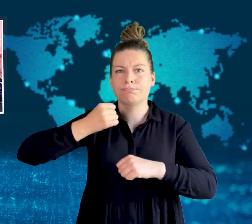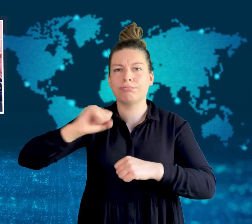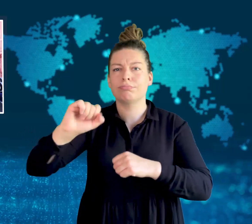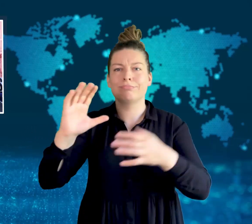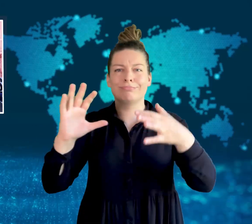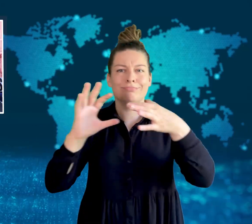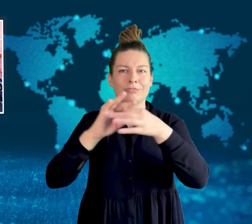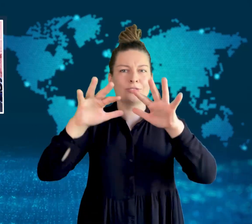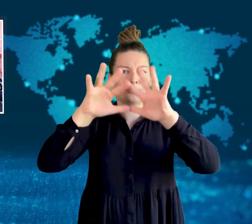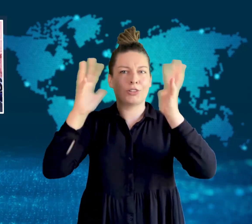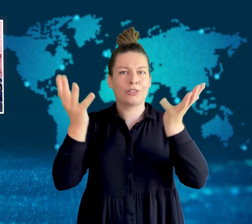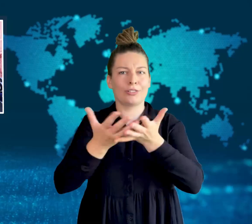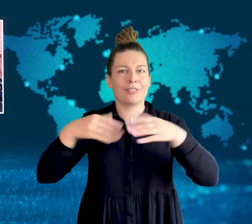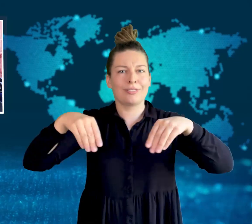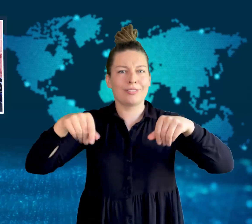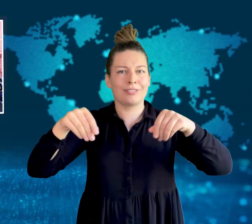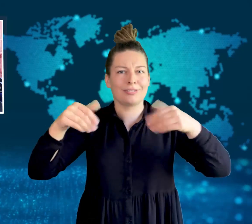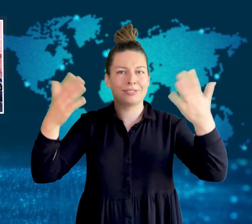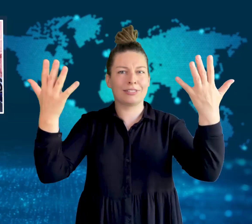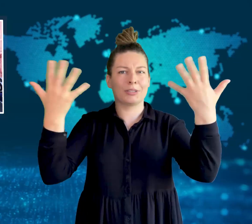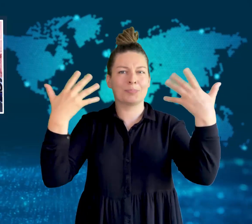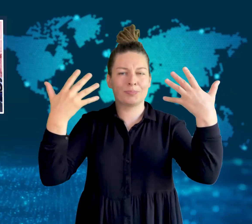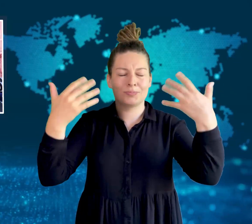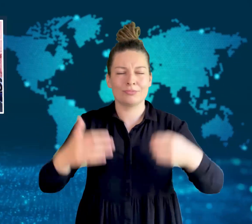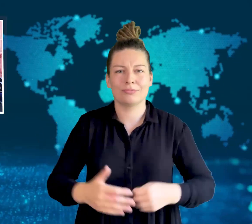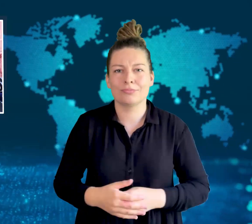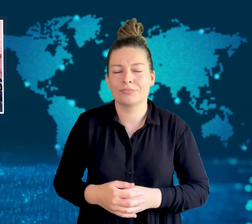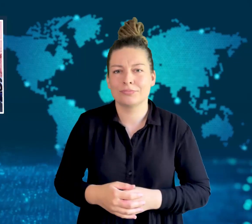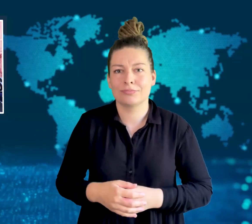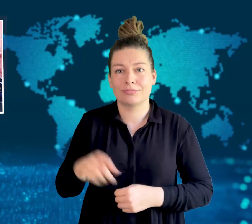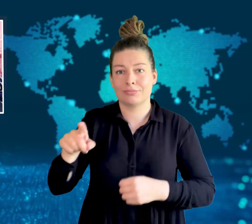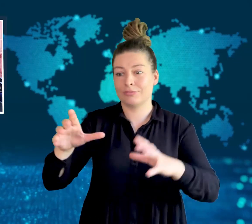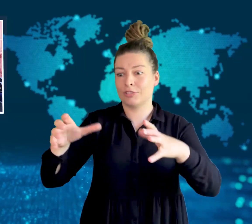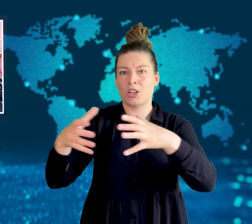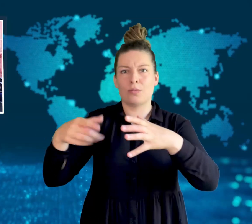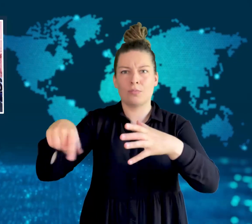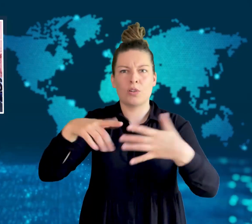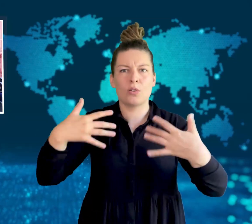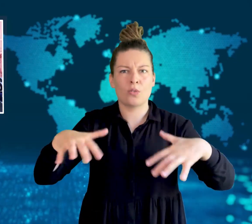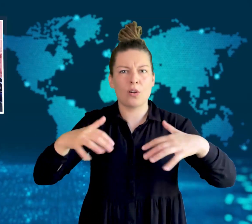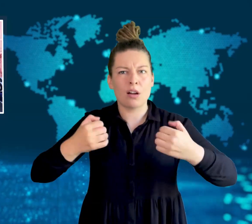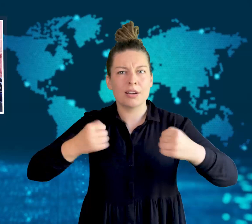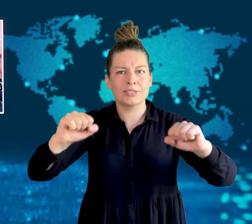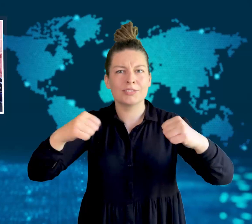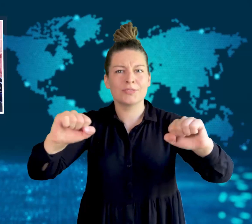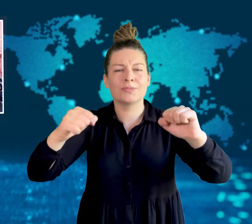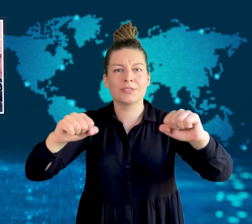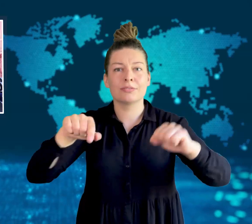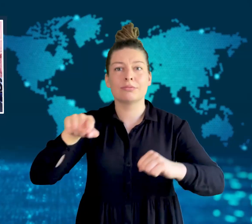which in English means Uprisings of the Earth.